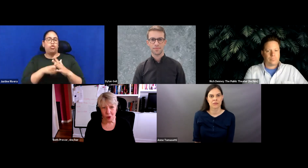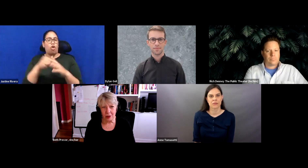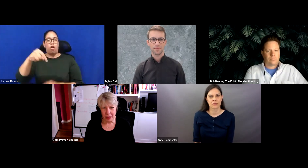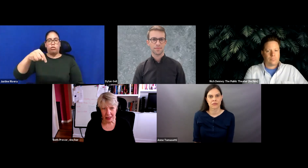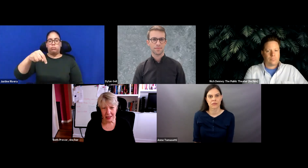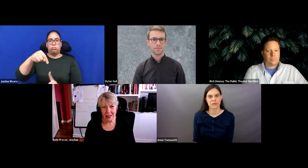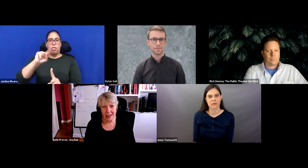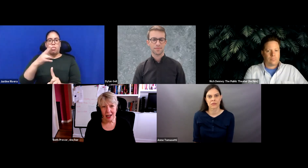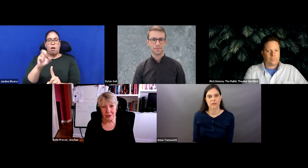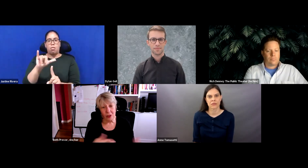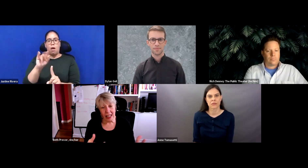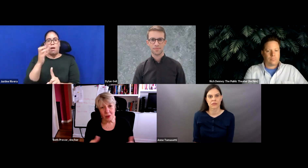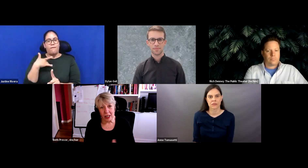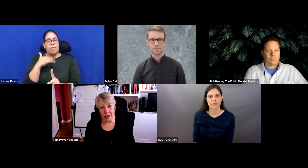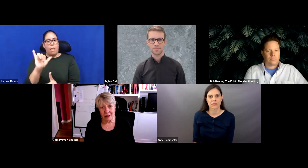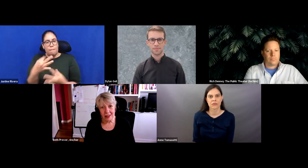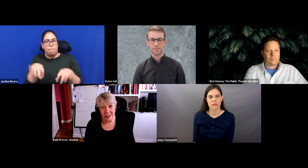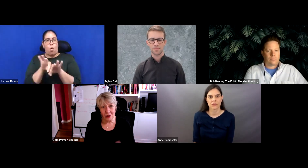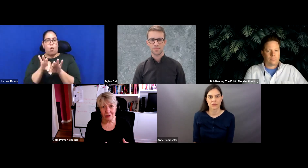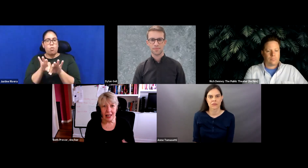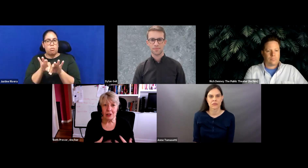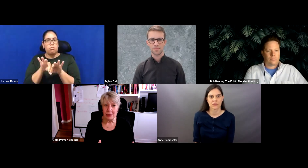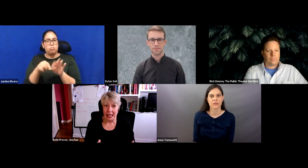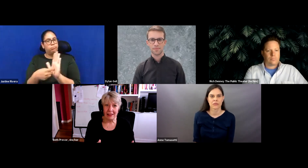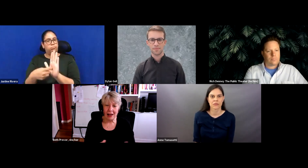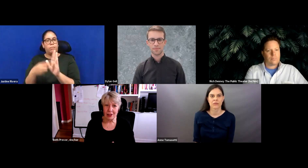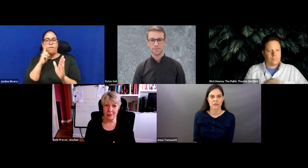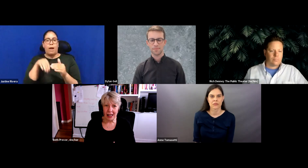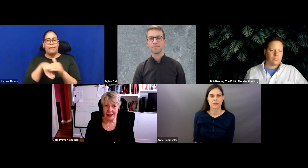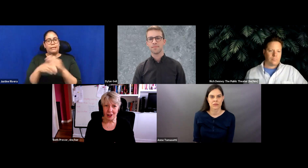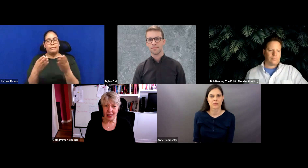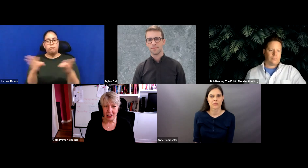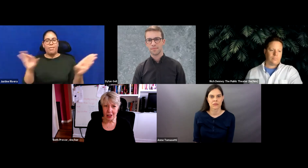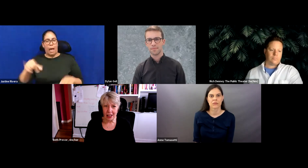important piece. So that was me, that was my, you know, entry